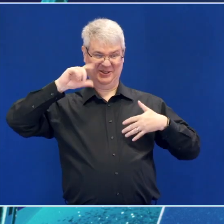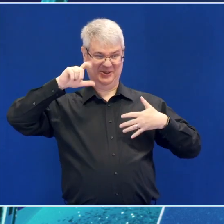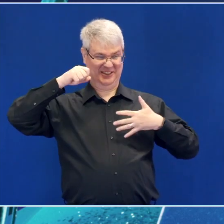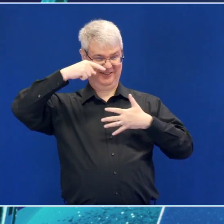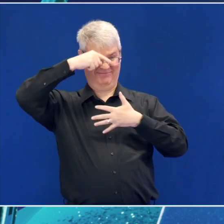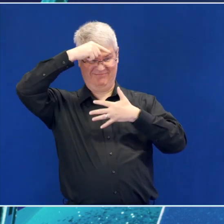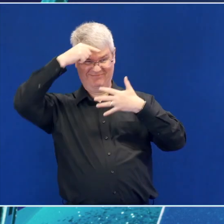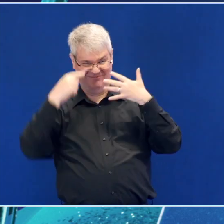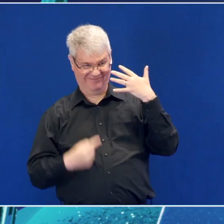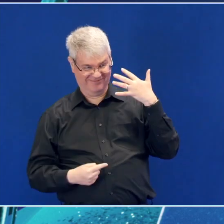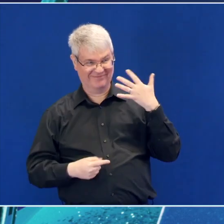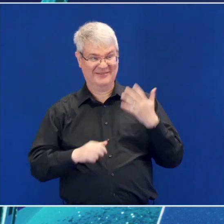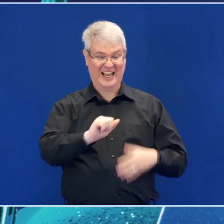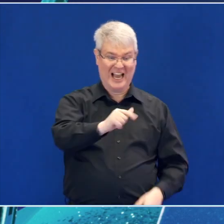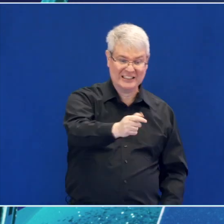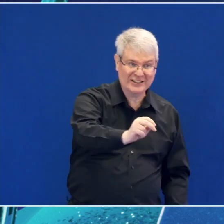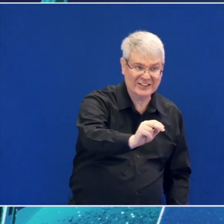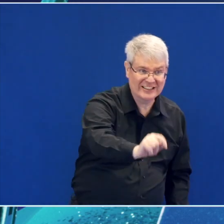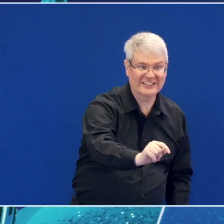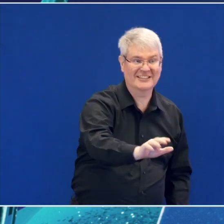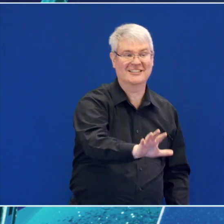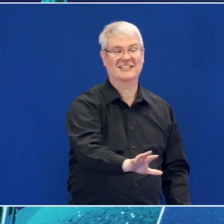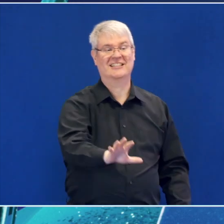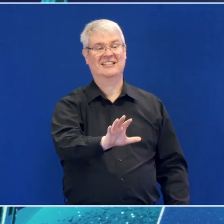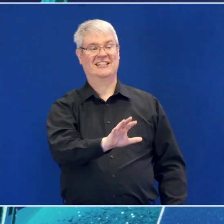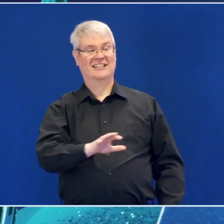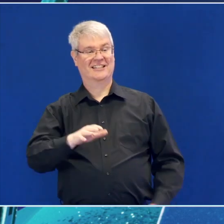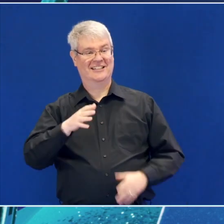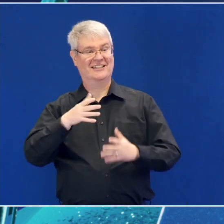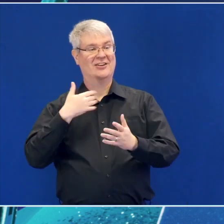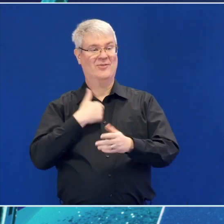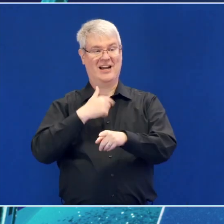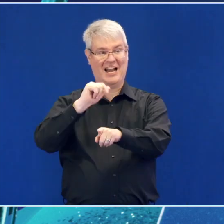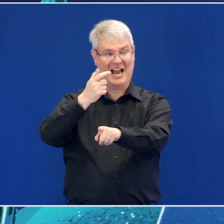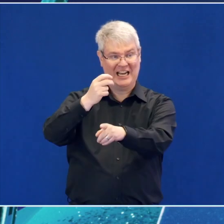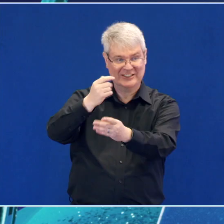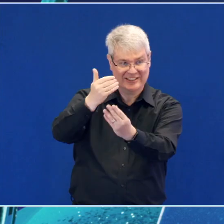We have instruction files, we have agent files, we have subagents, we have orchestrators, we have skills,